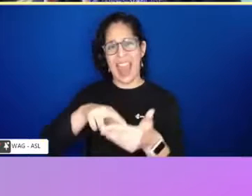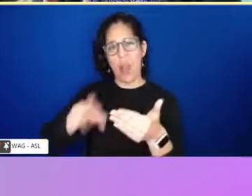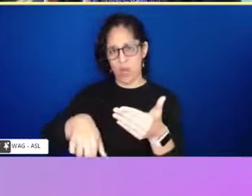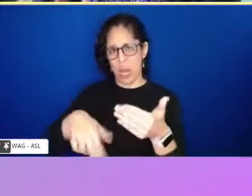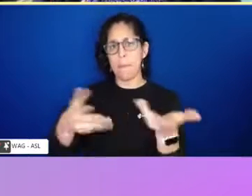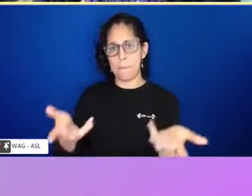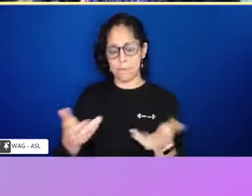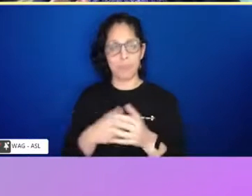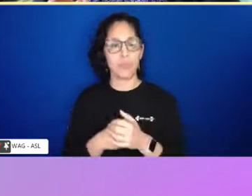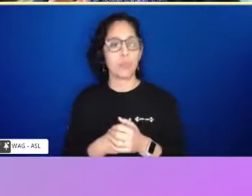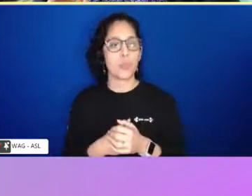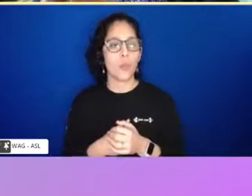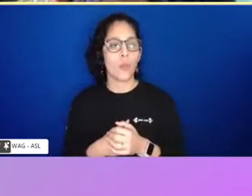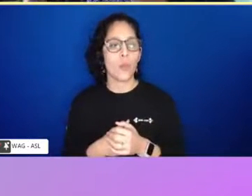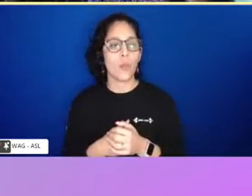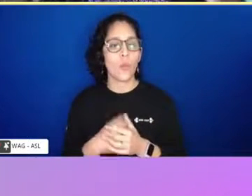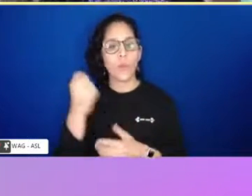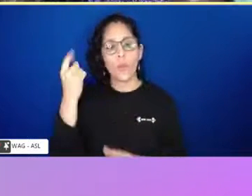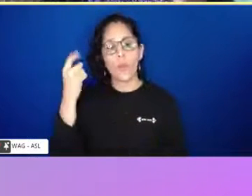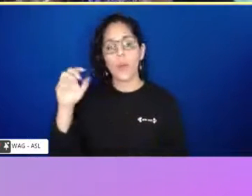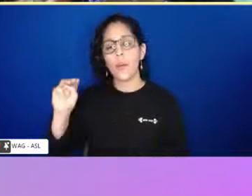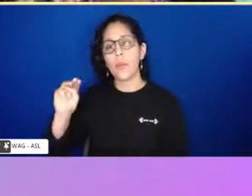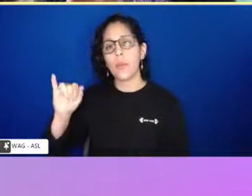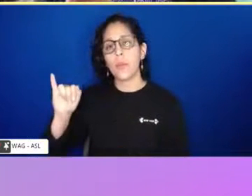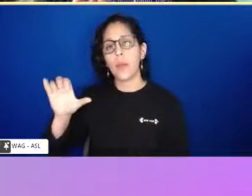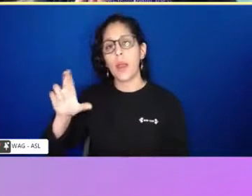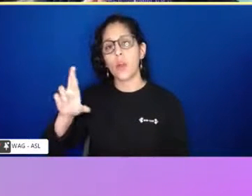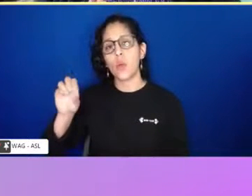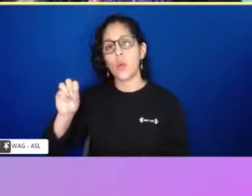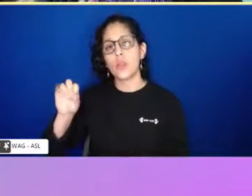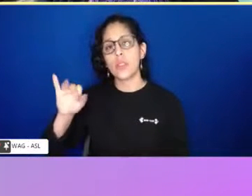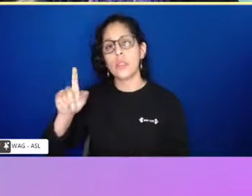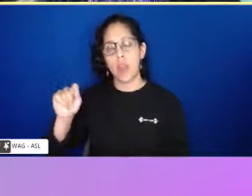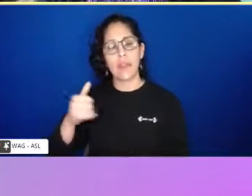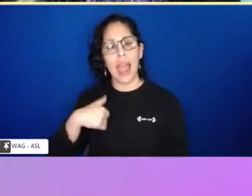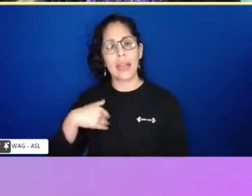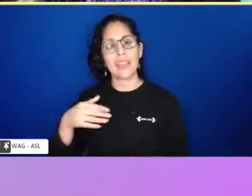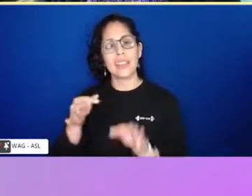approach design. It is an outcome.